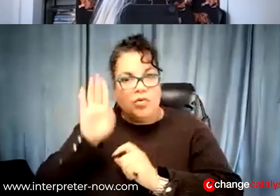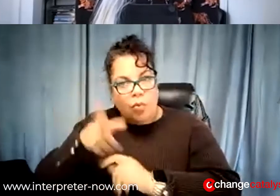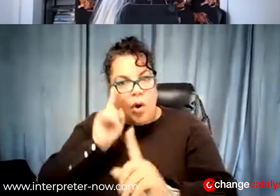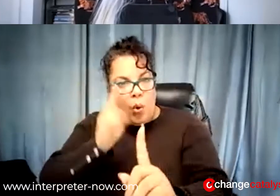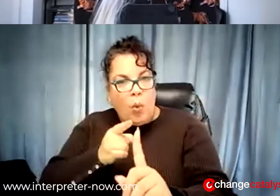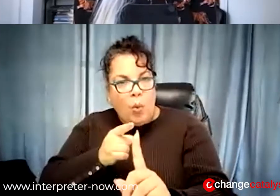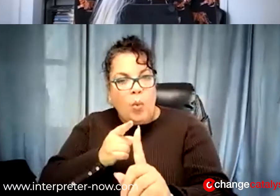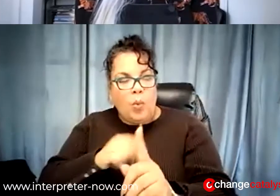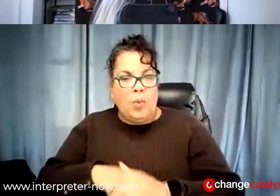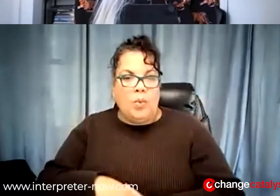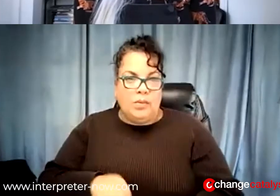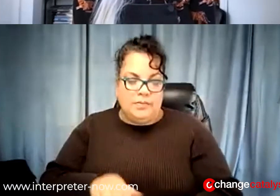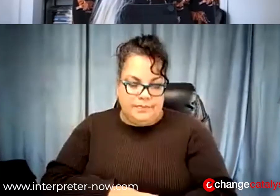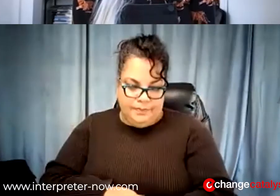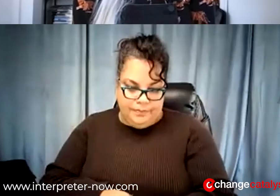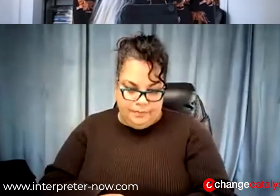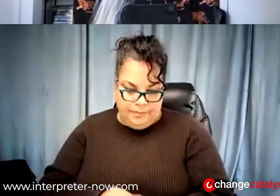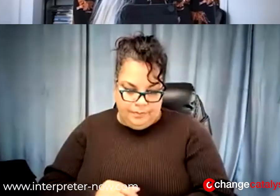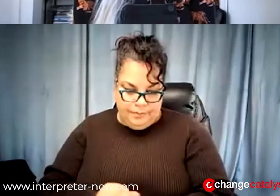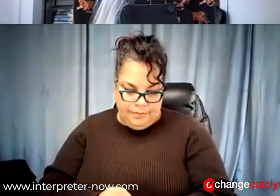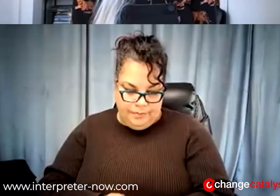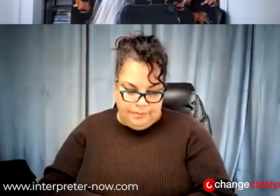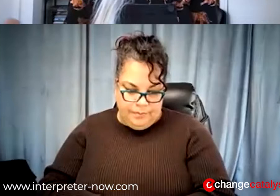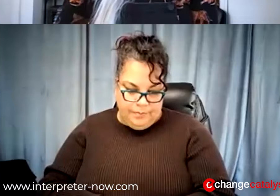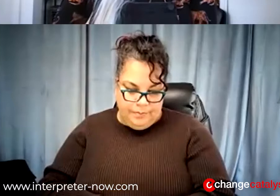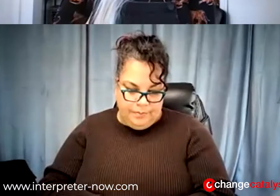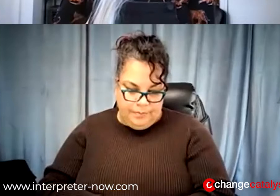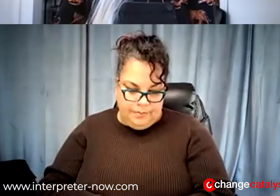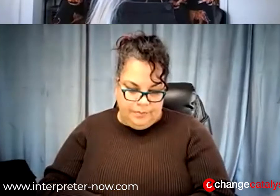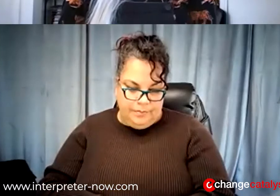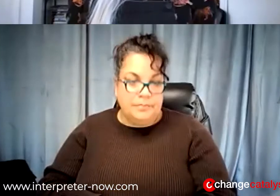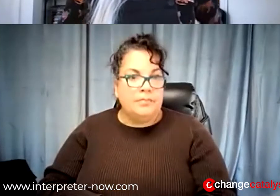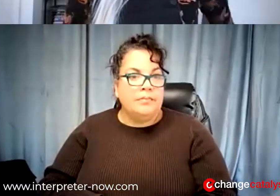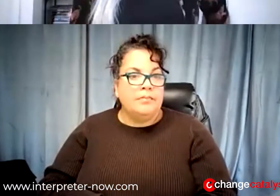So, can you talk a little bit about the why?